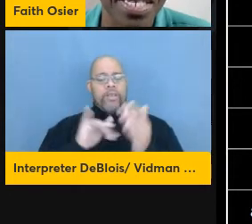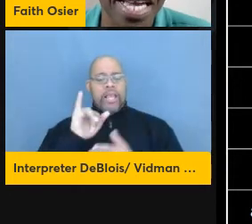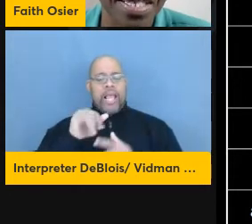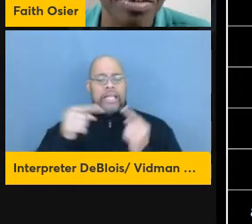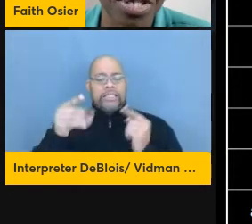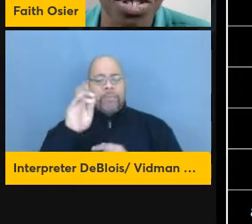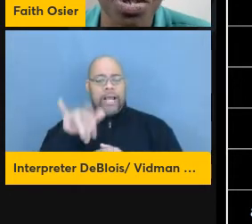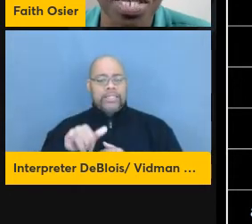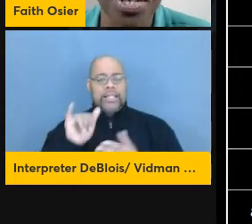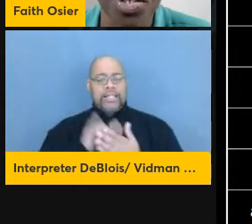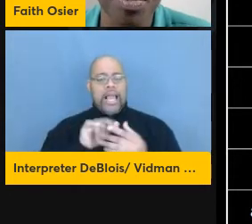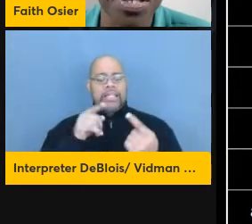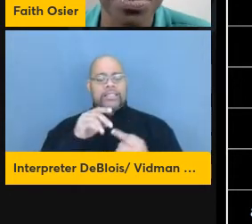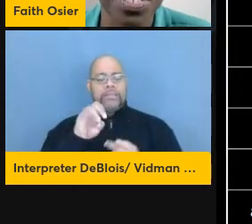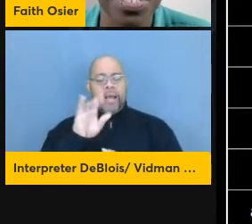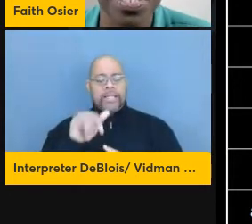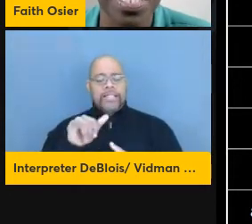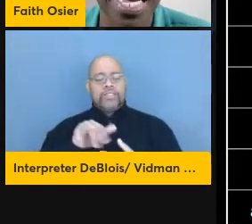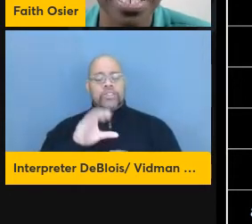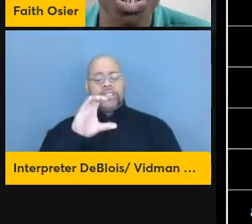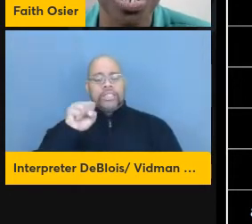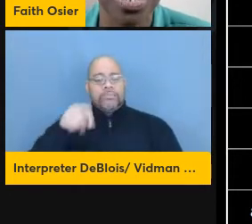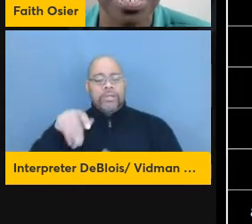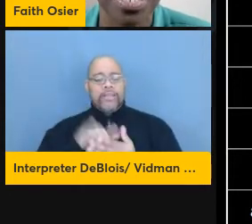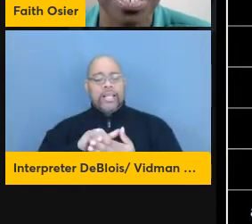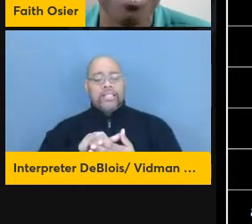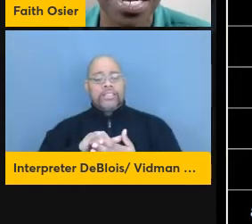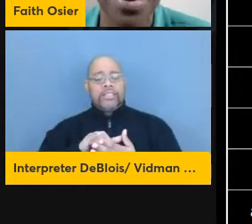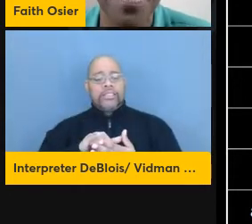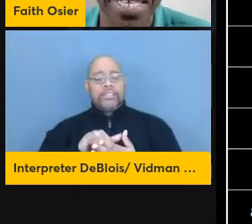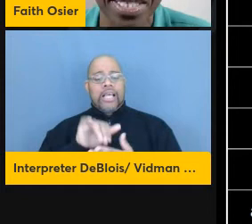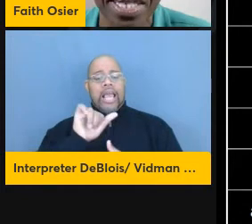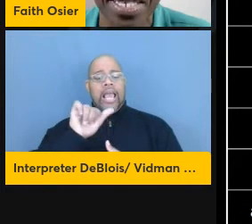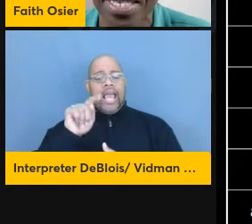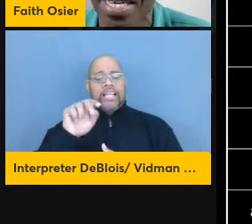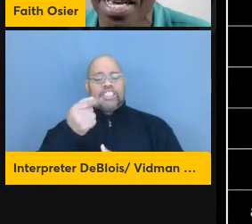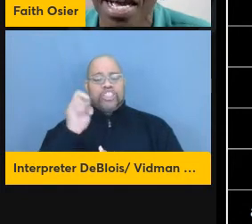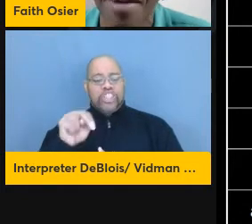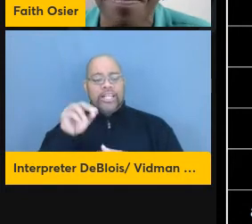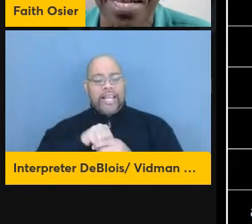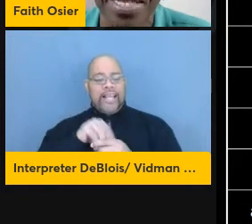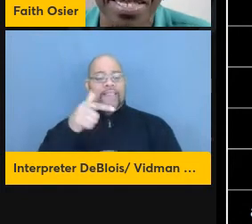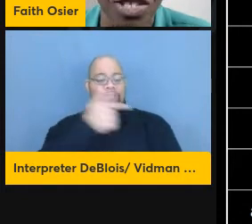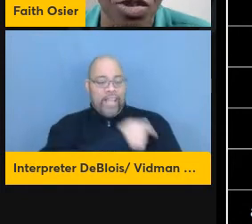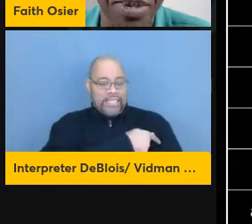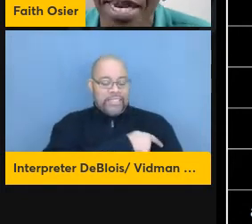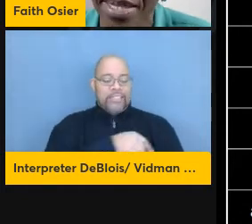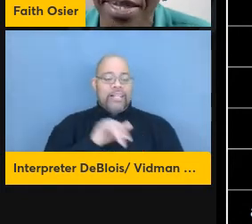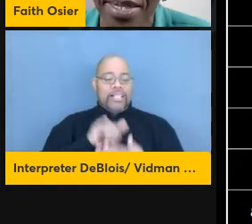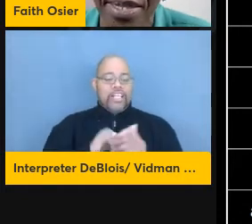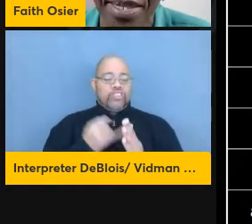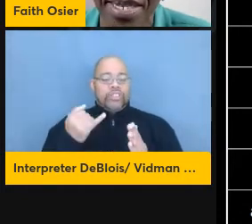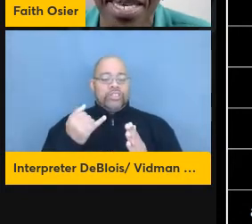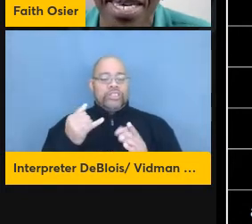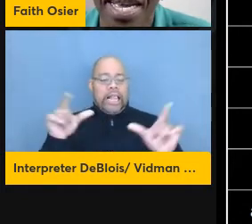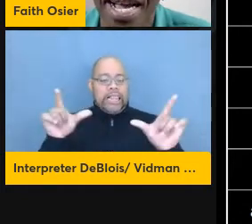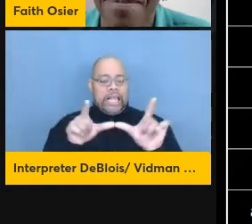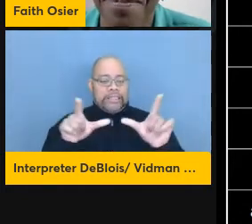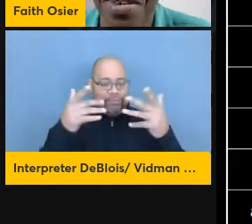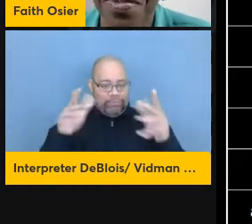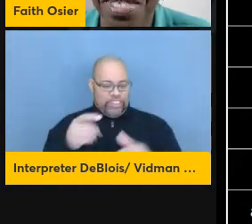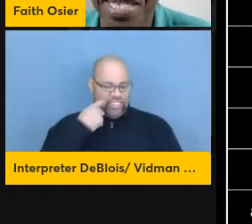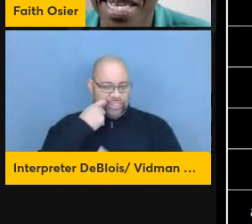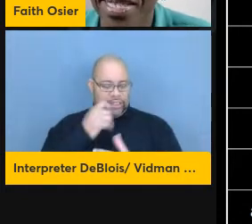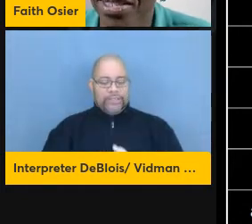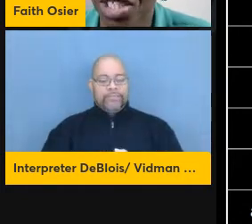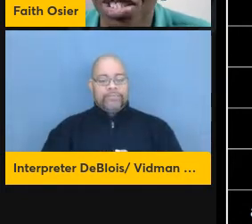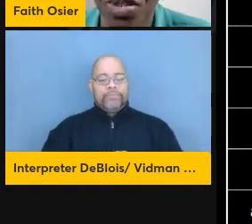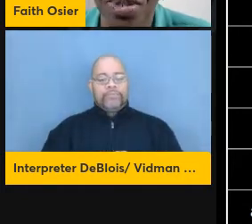an antibody to CSP. So this is the antigen that's in the malaria vaccine that's just been licensed. On this side, the changes